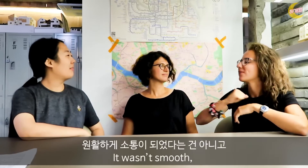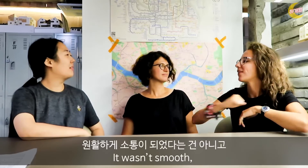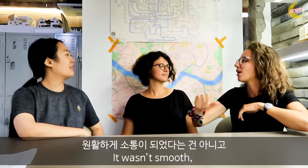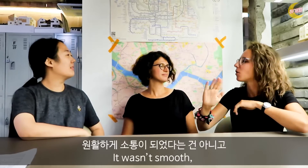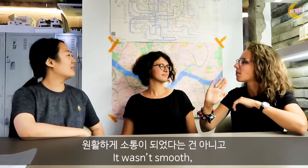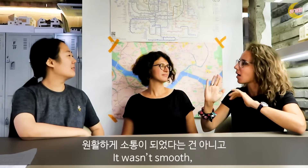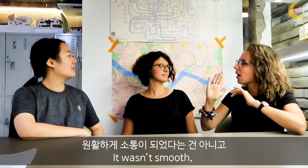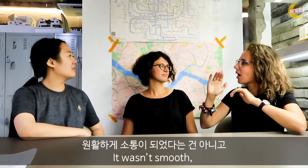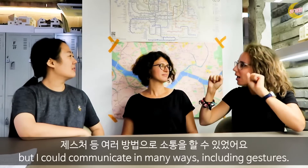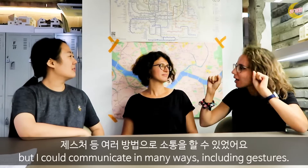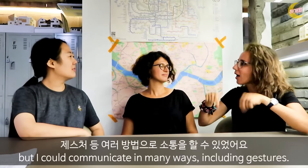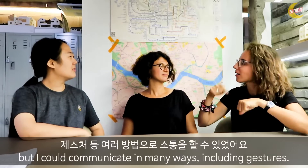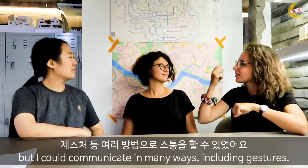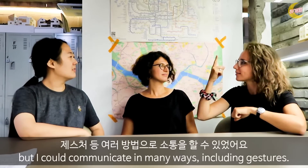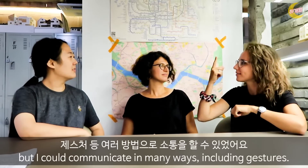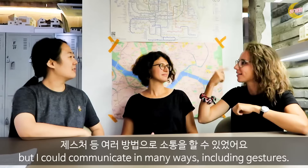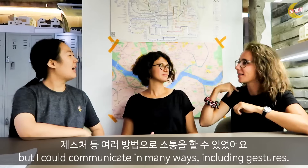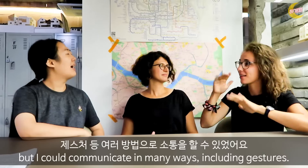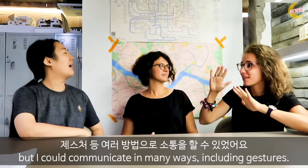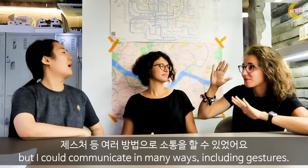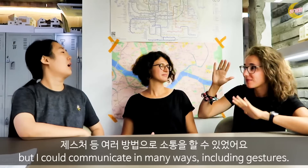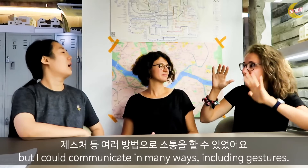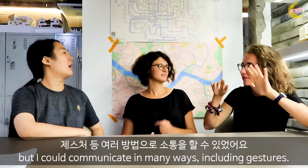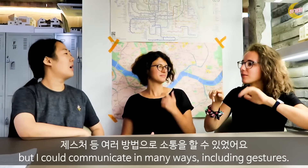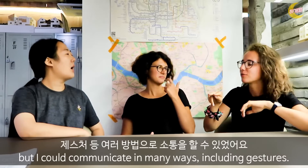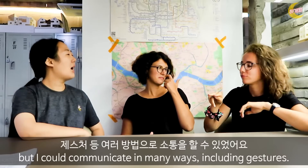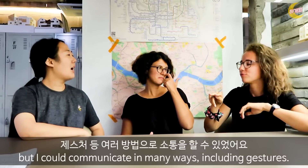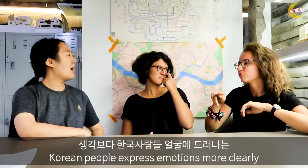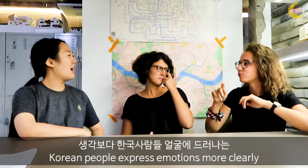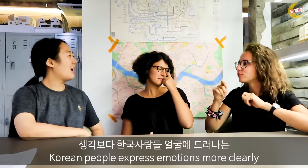It wasn’t smooth, but I could communicate in many ways, including gestures.